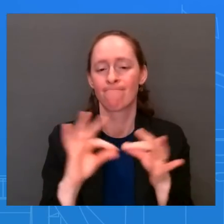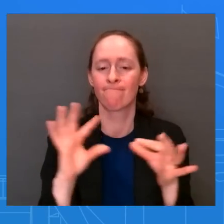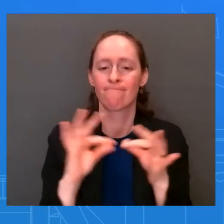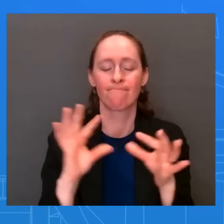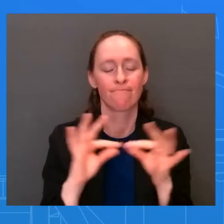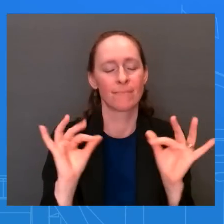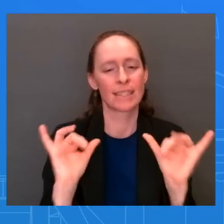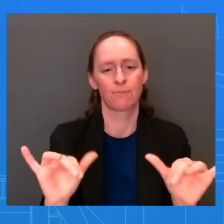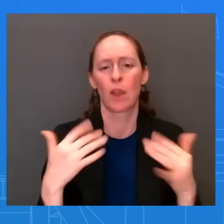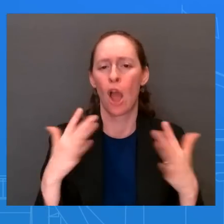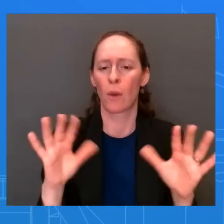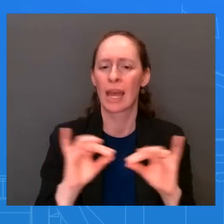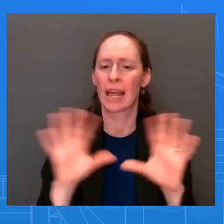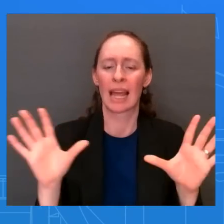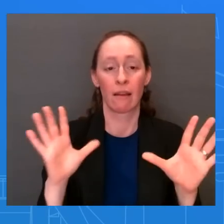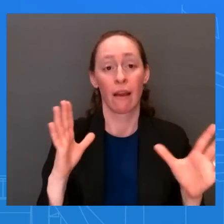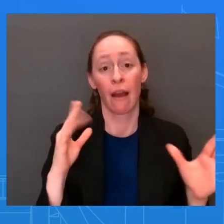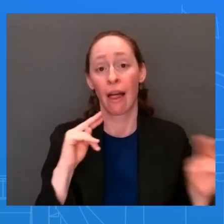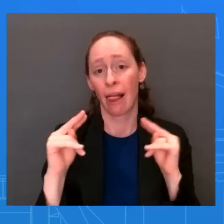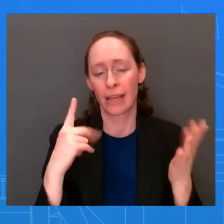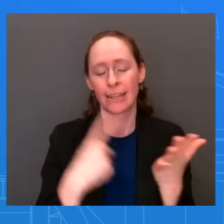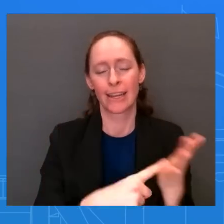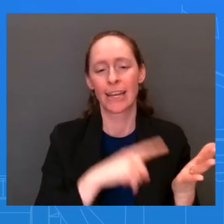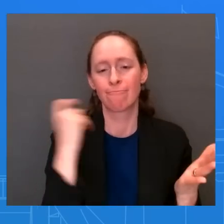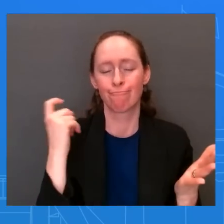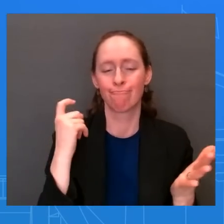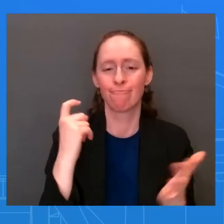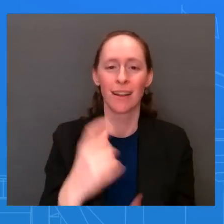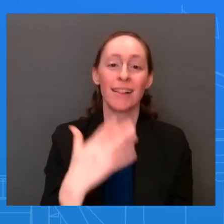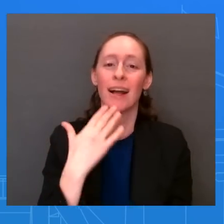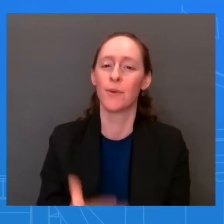Thank you, everybody. Thank you.